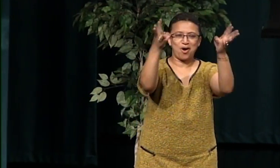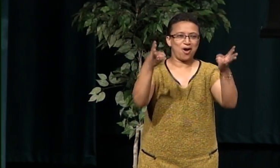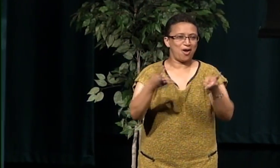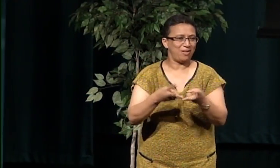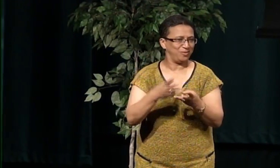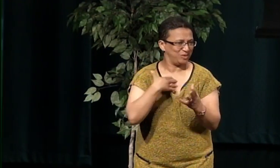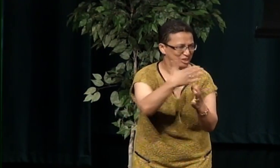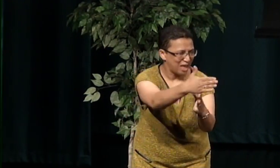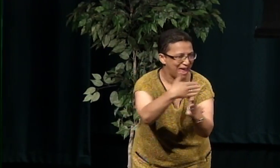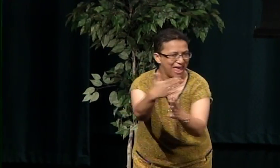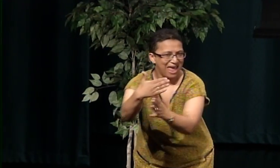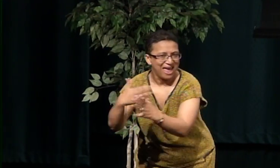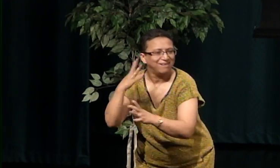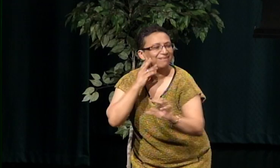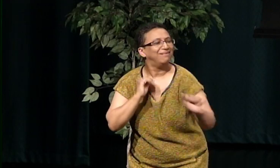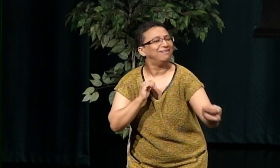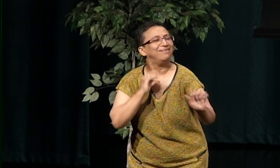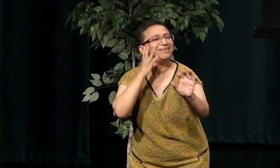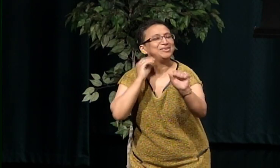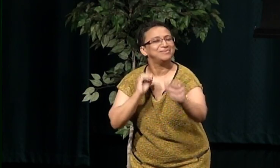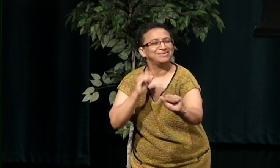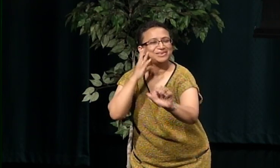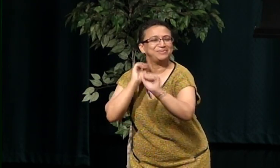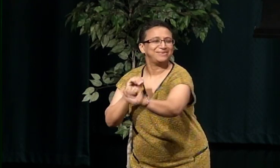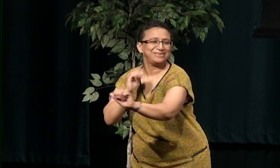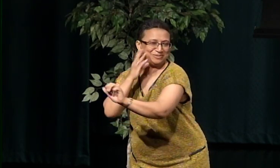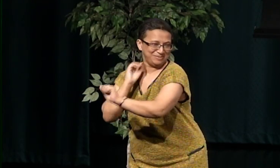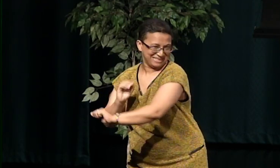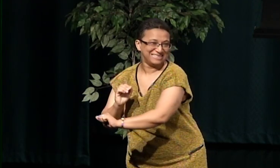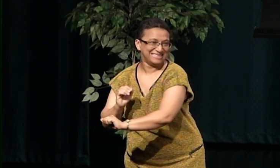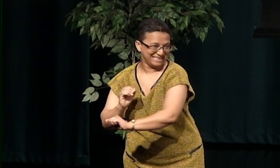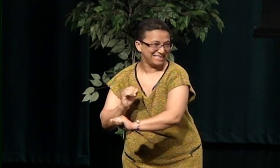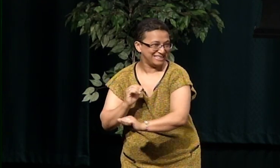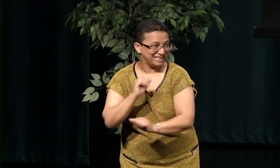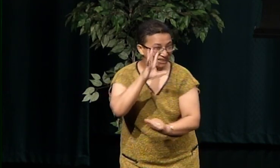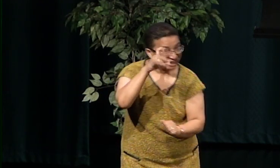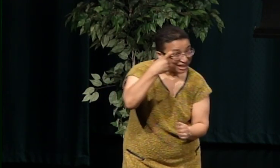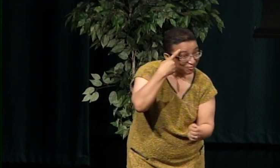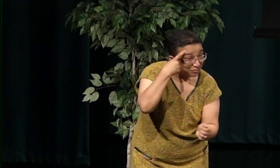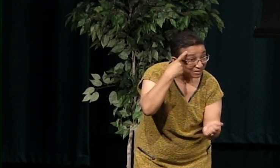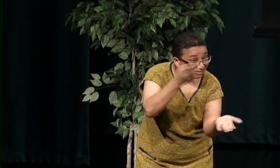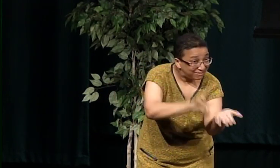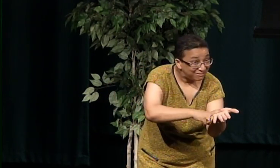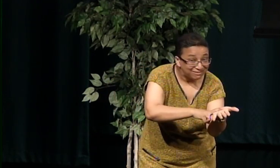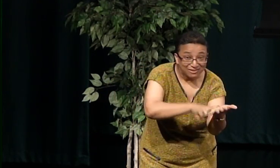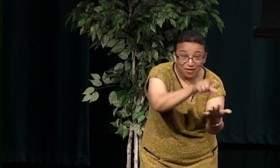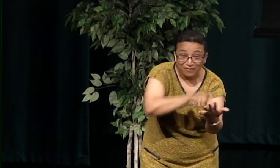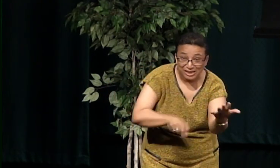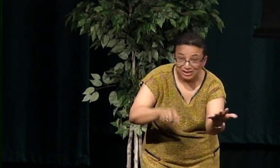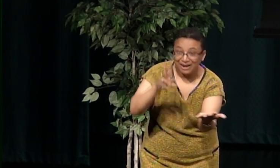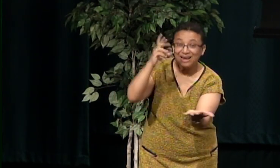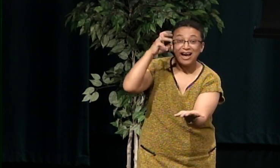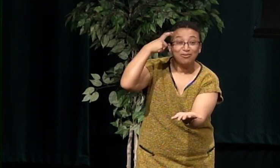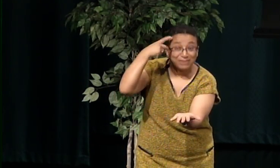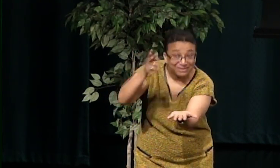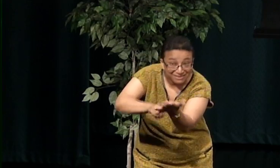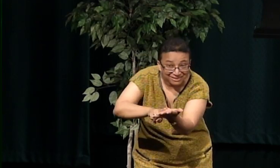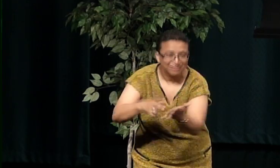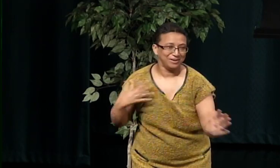So you can see how they come from all parts of the world and we're able to share our experiences with each other.